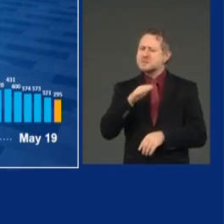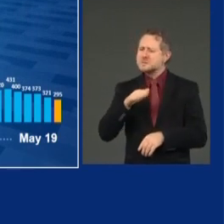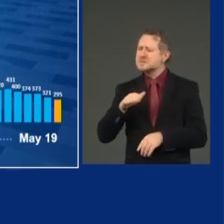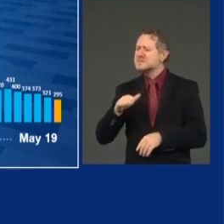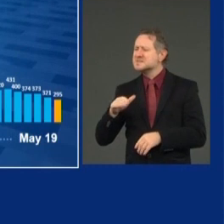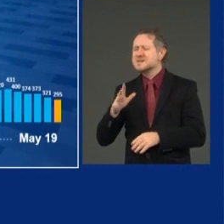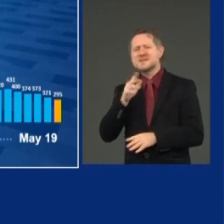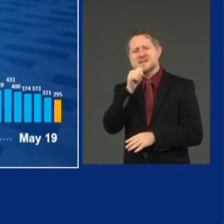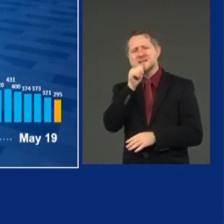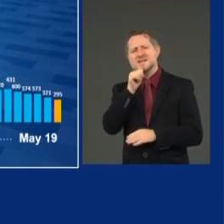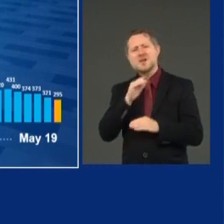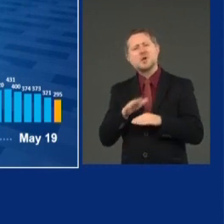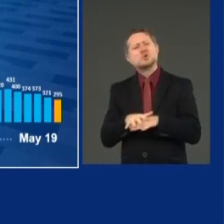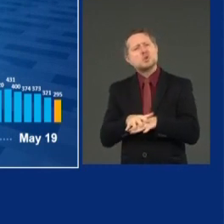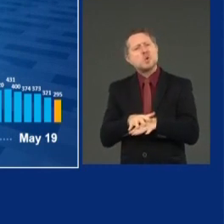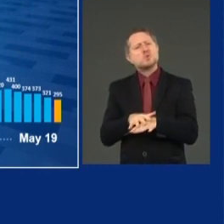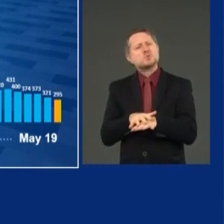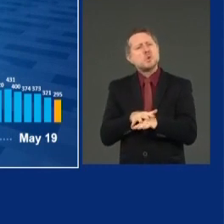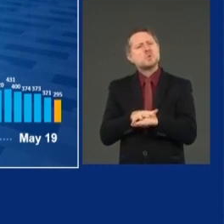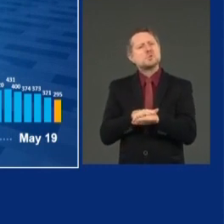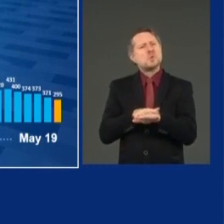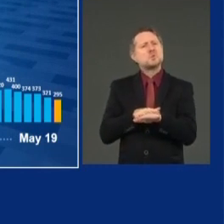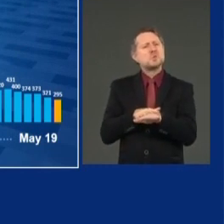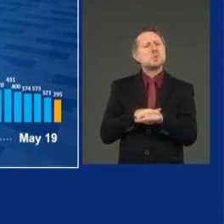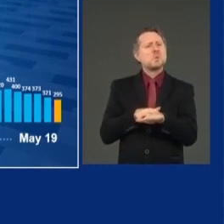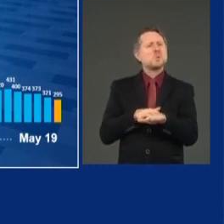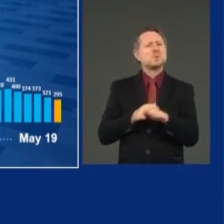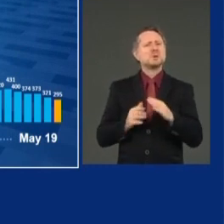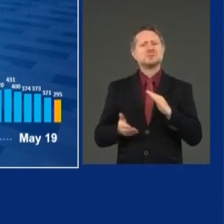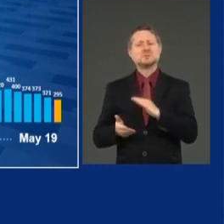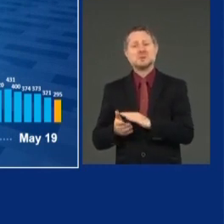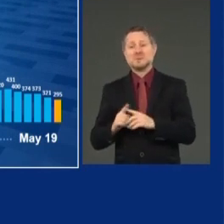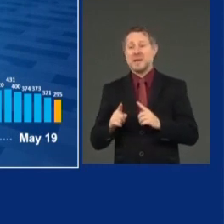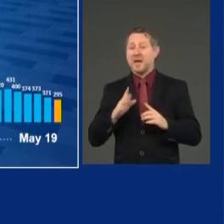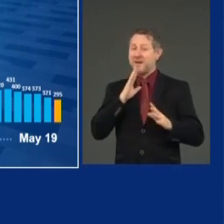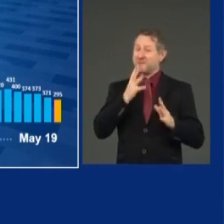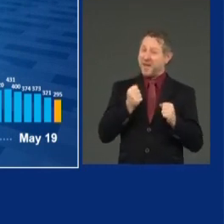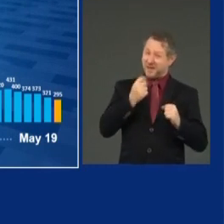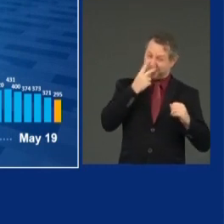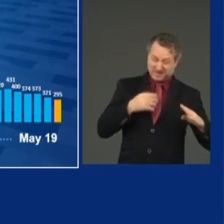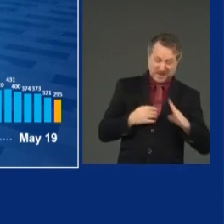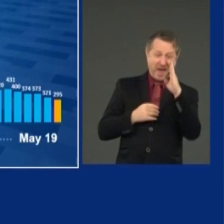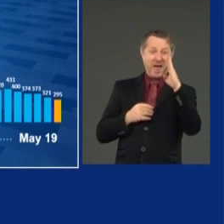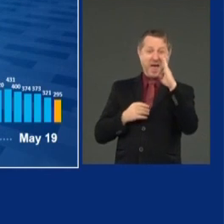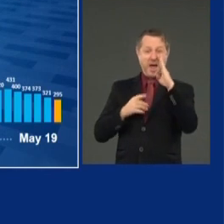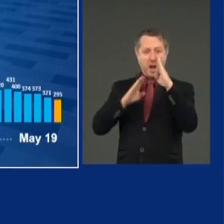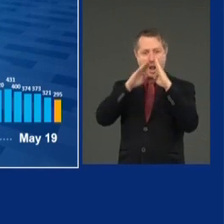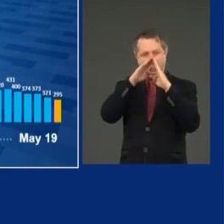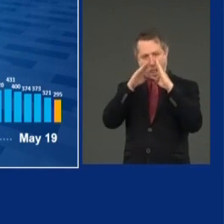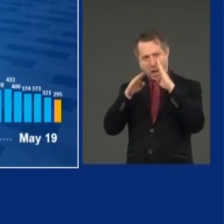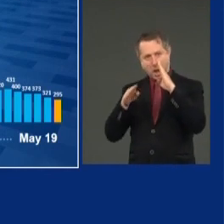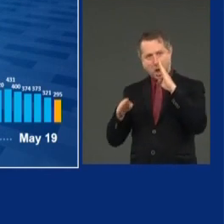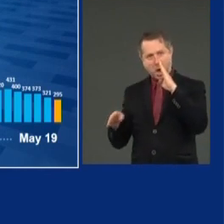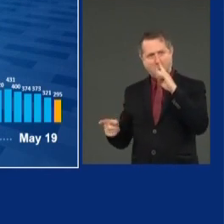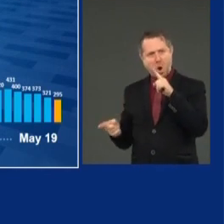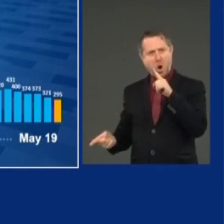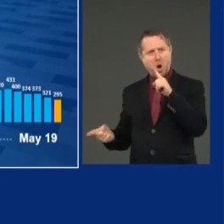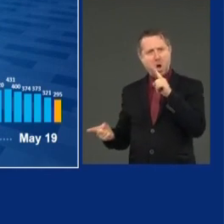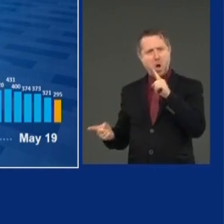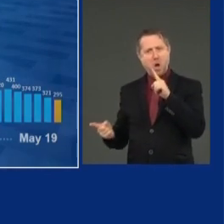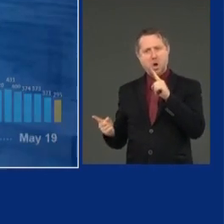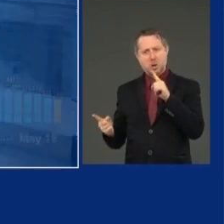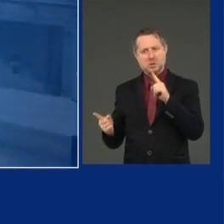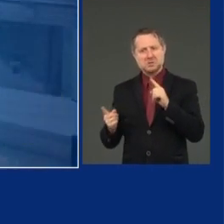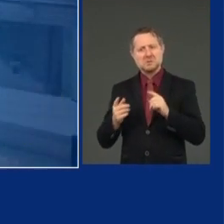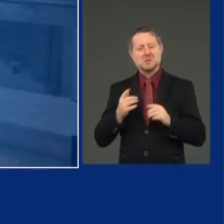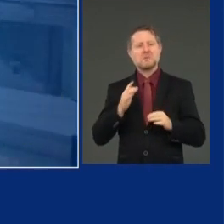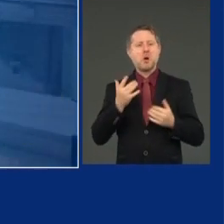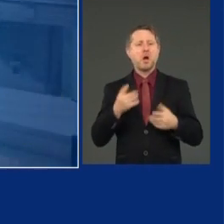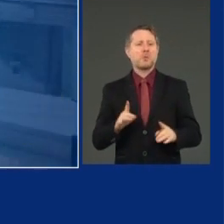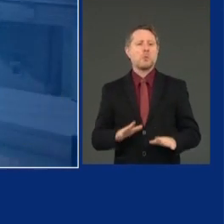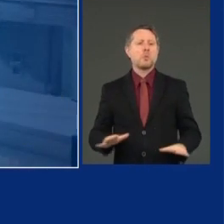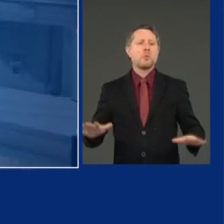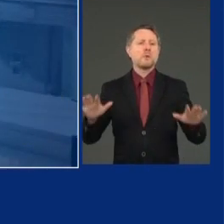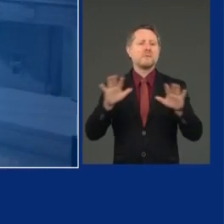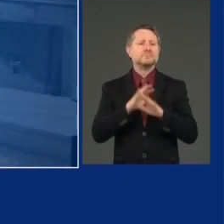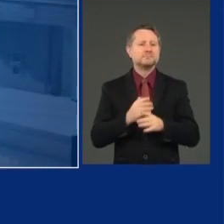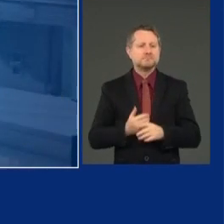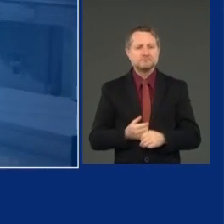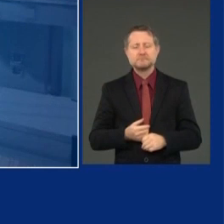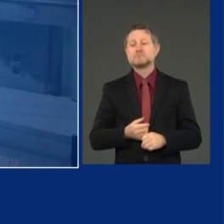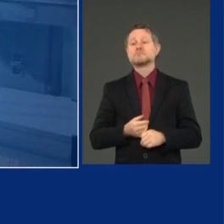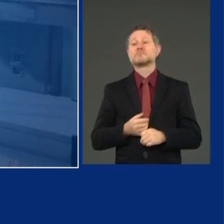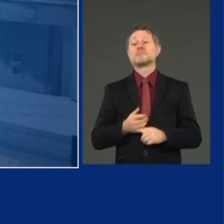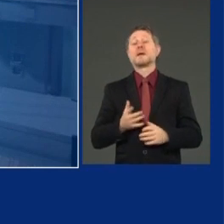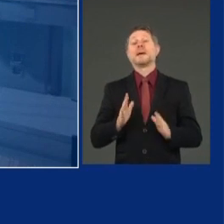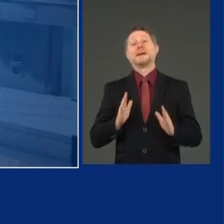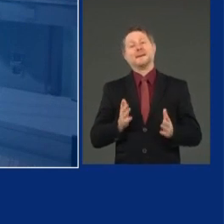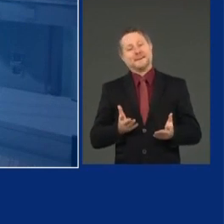BUT IT WAS A LONG ROAD DOWN.